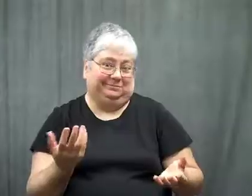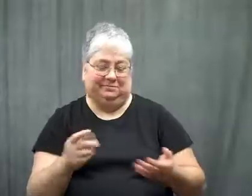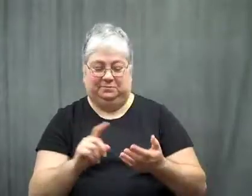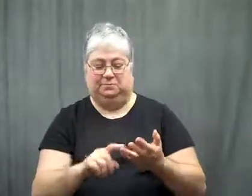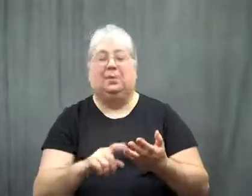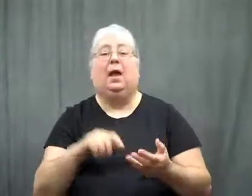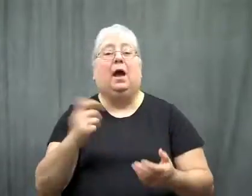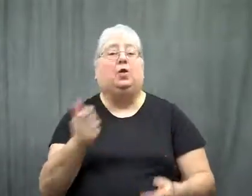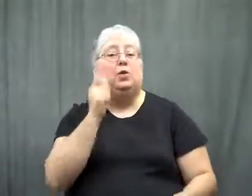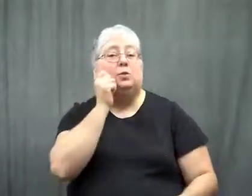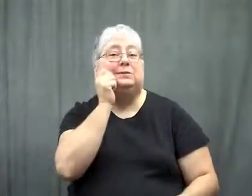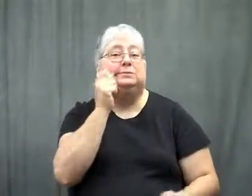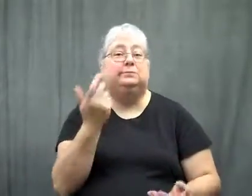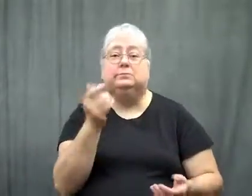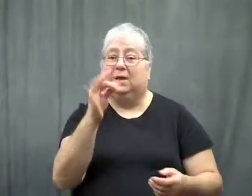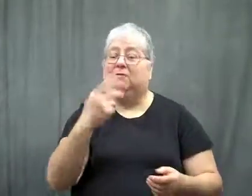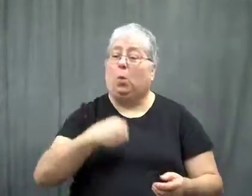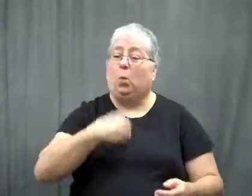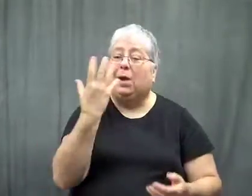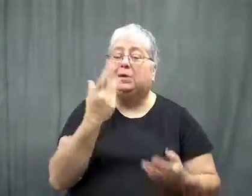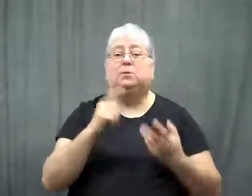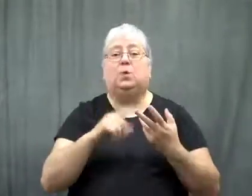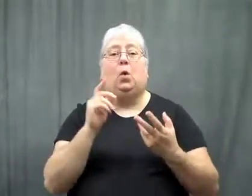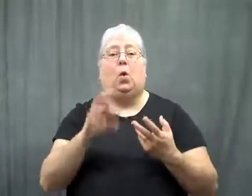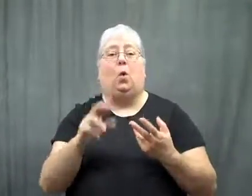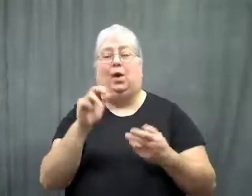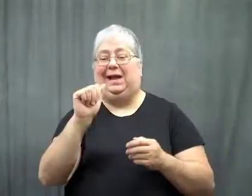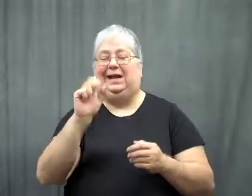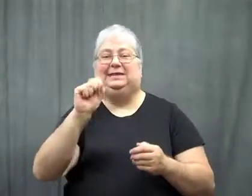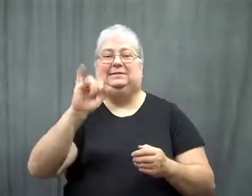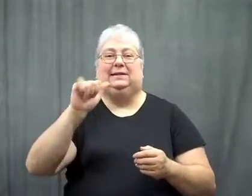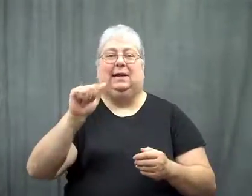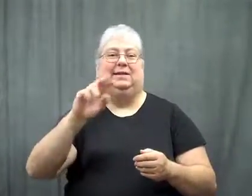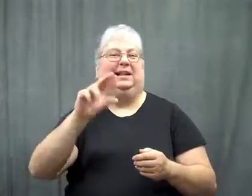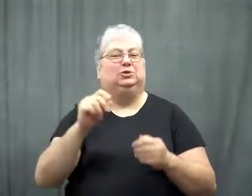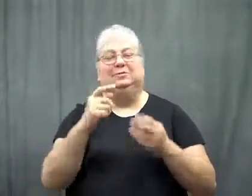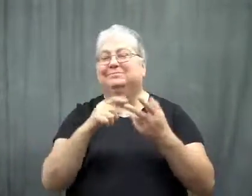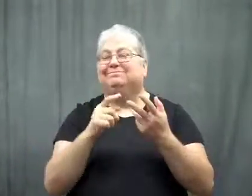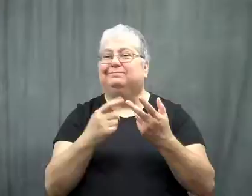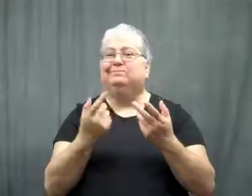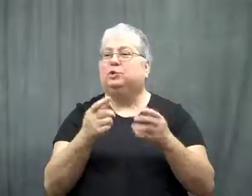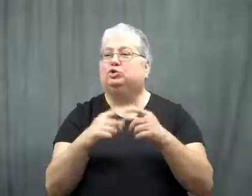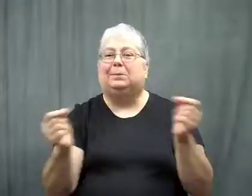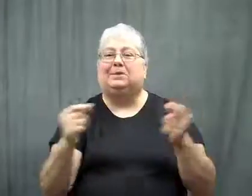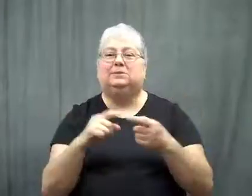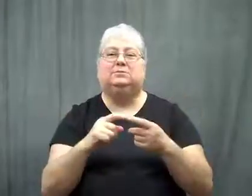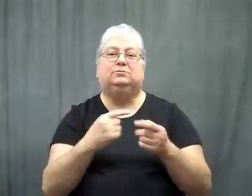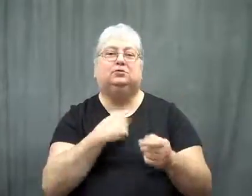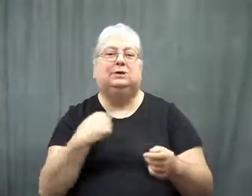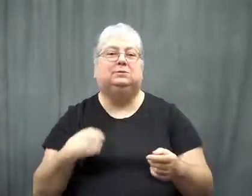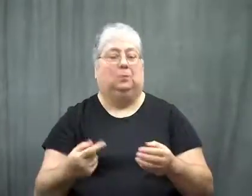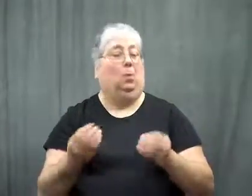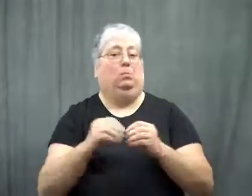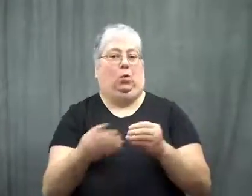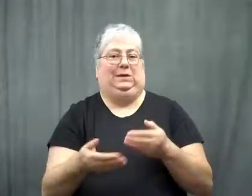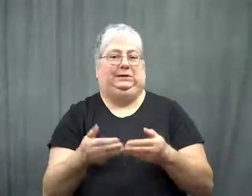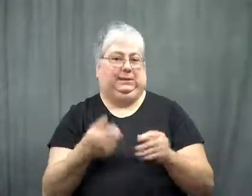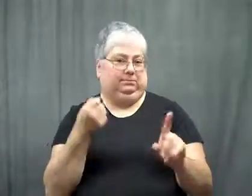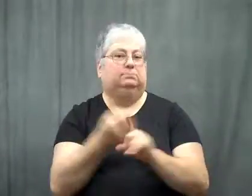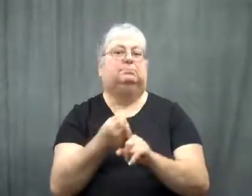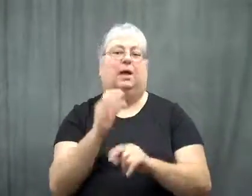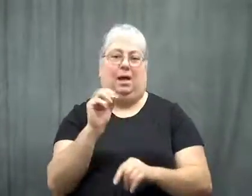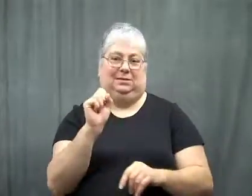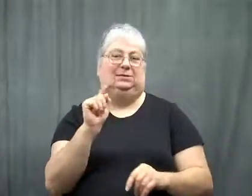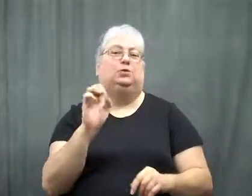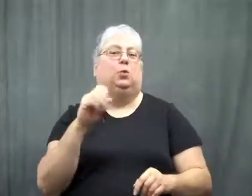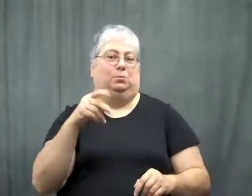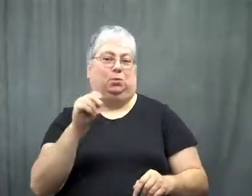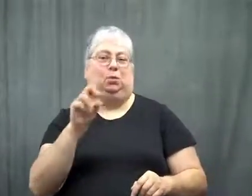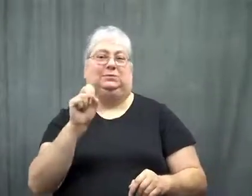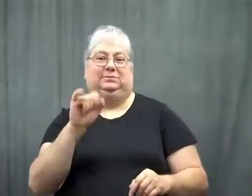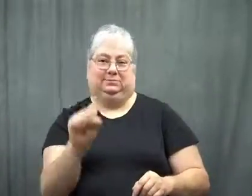Another is race. White and Asian people are more prone to osteoporosis.